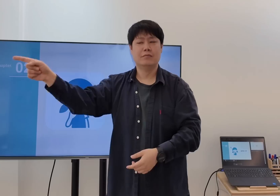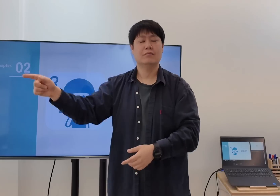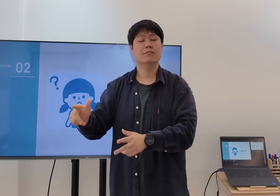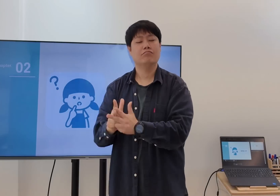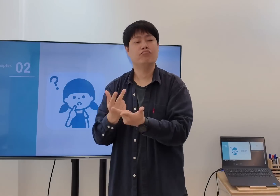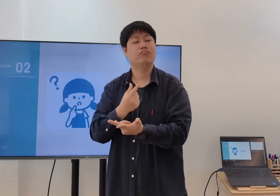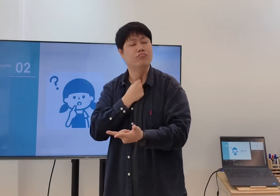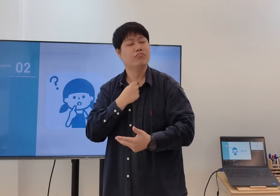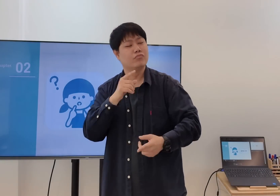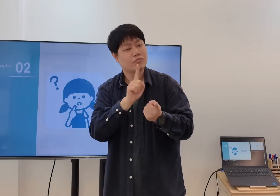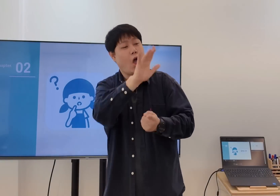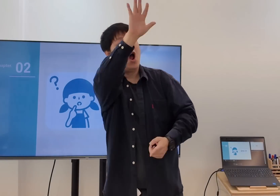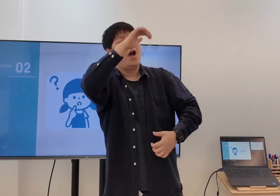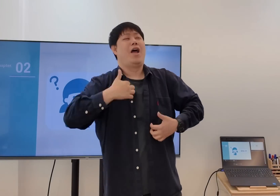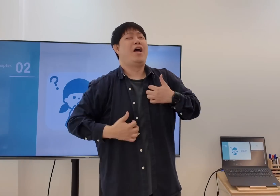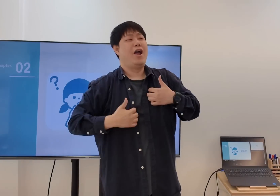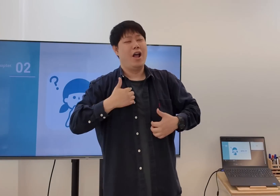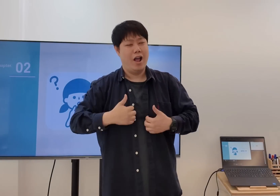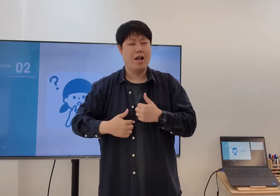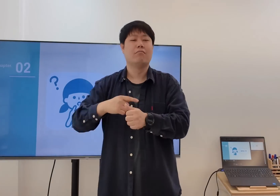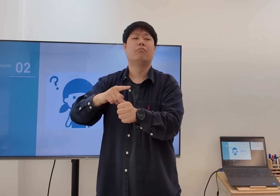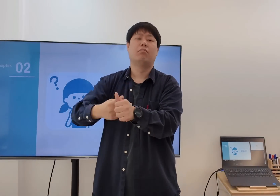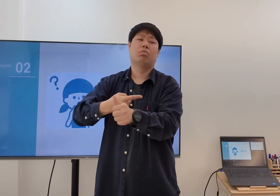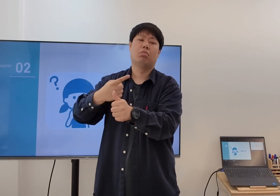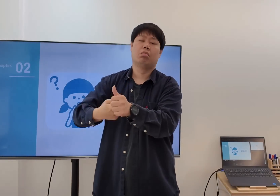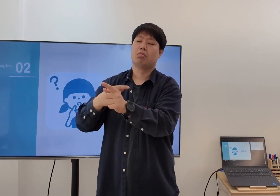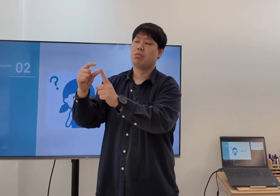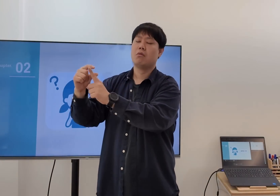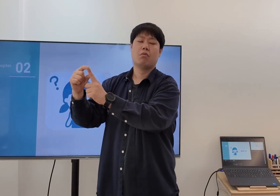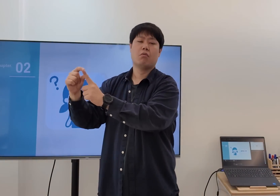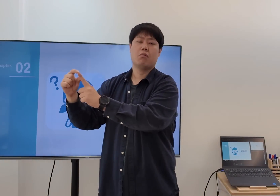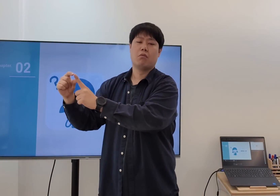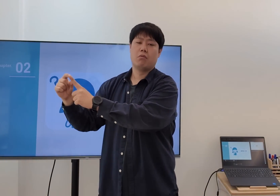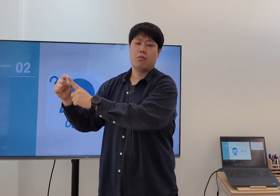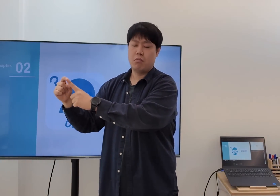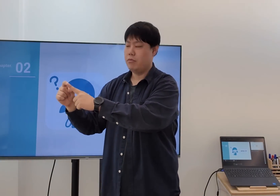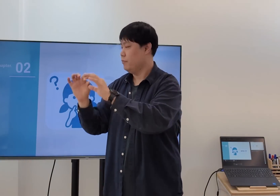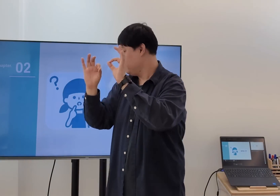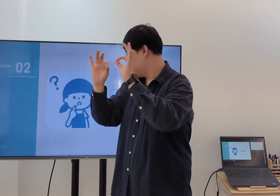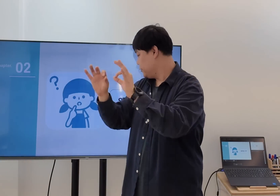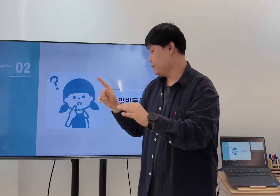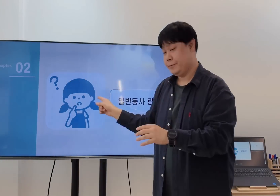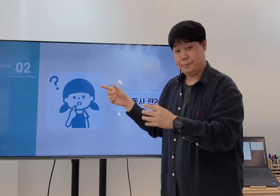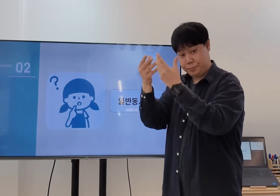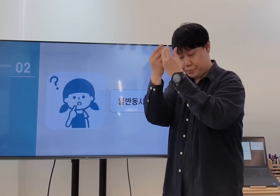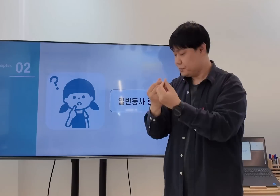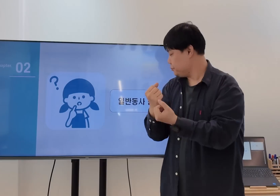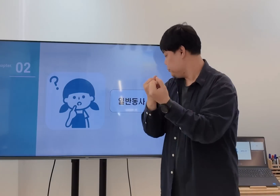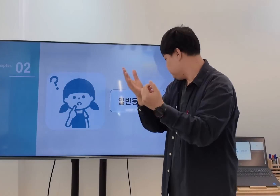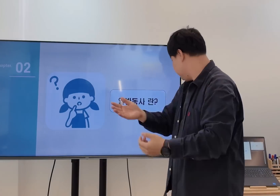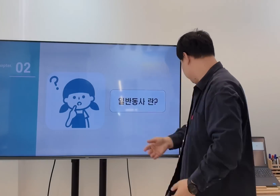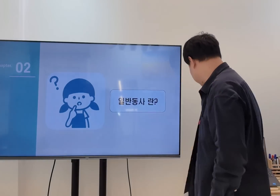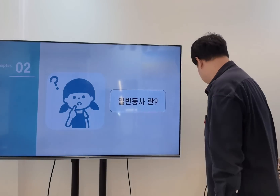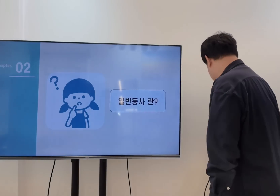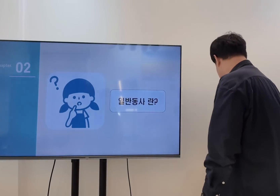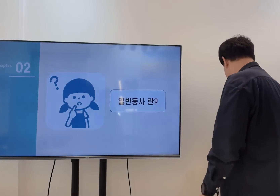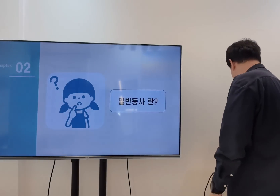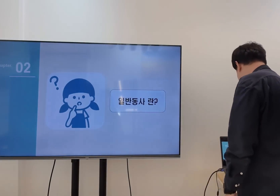it is used when the other person naturally says that they are happy to meet you. For example, Let's see.